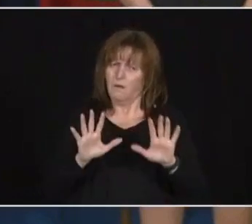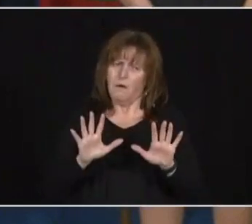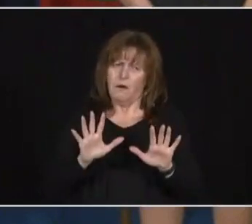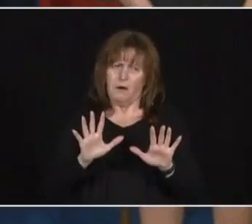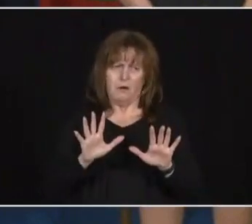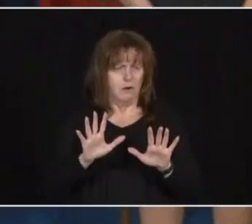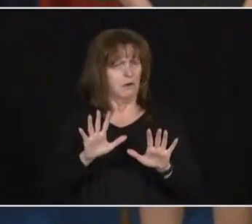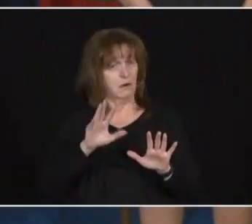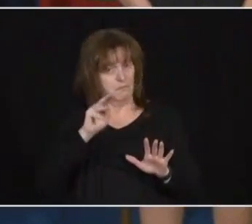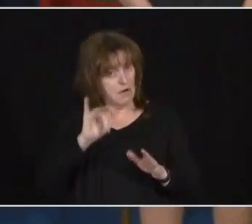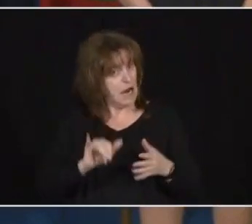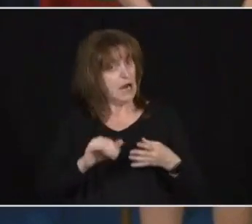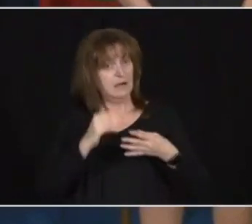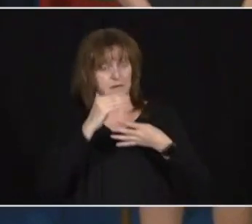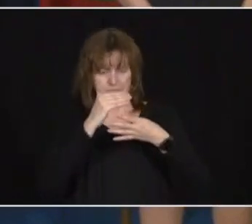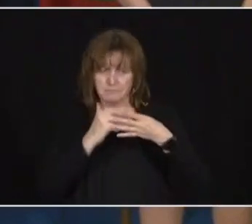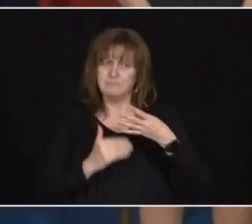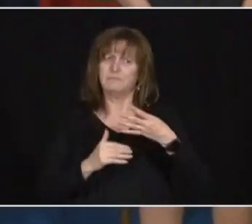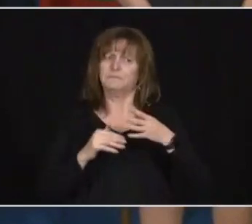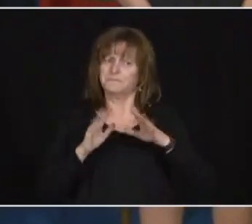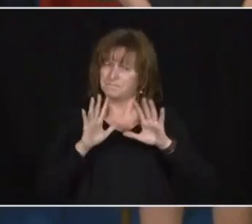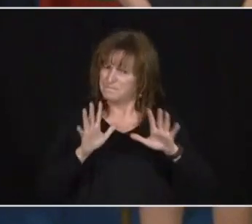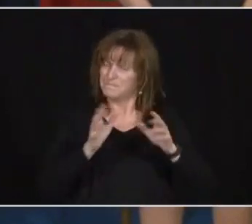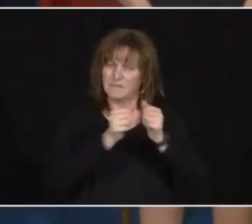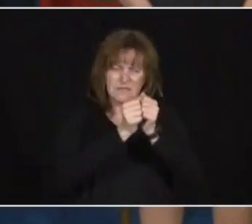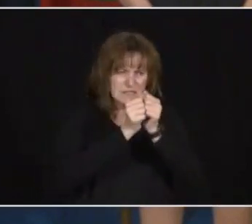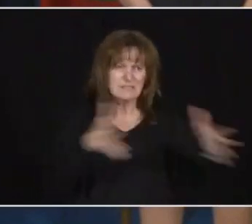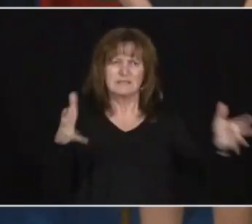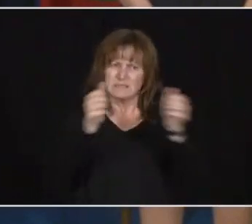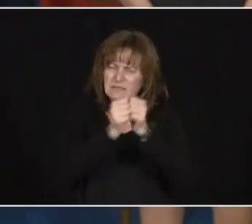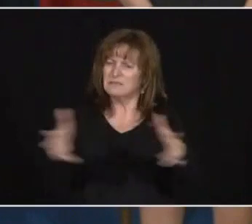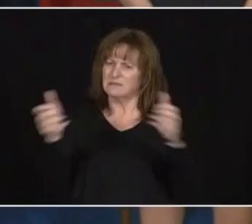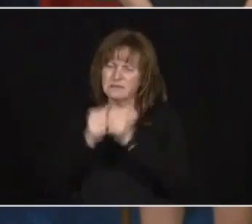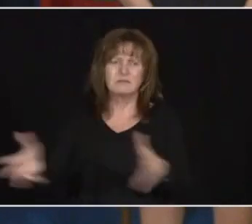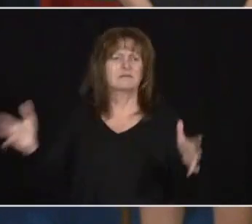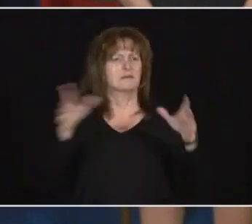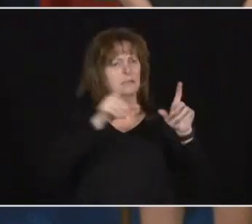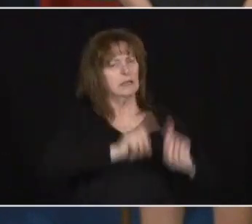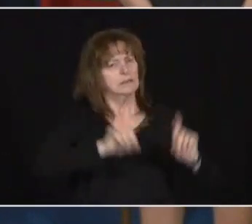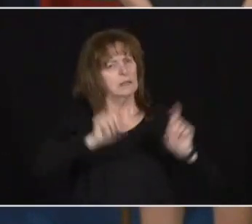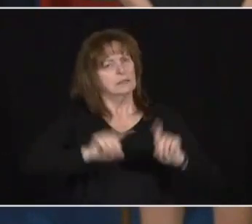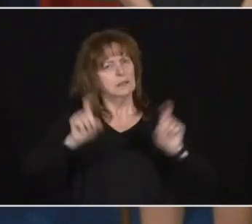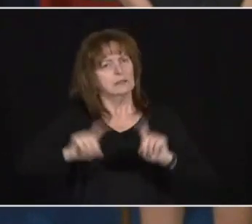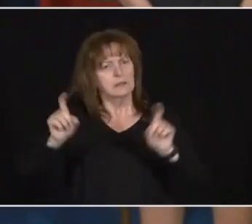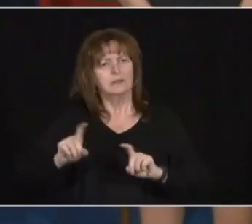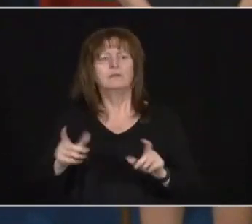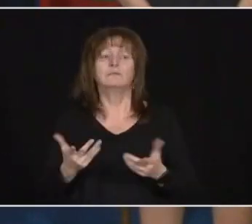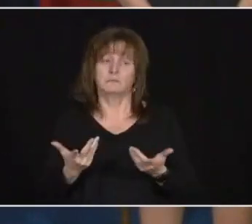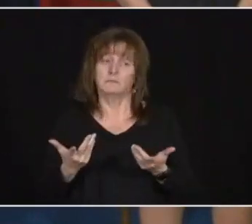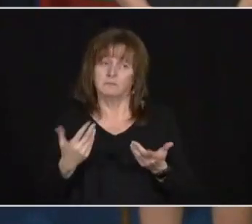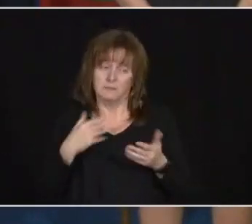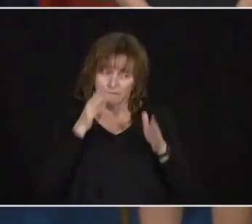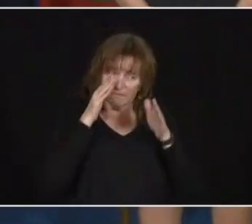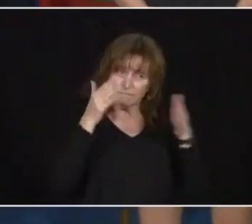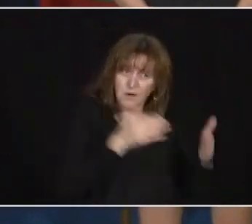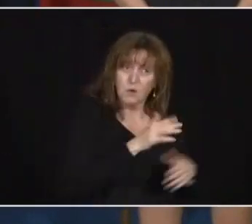increase the testing. We're focusing on two areas, obviously, long-term care we're focusing on, but we're also, after what happened